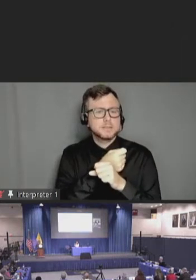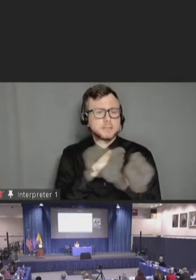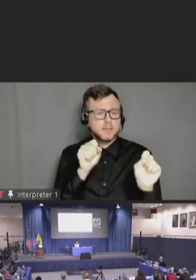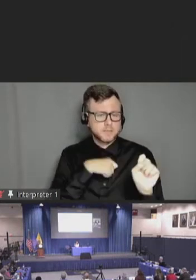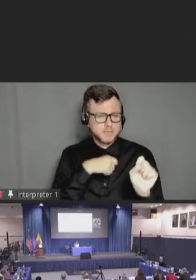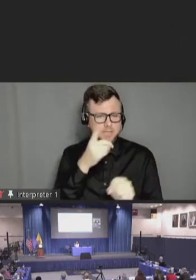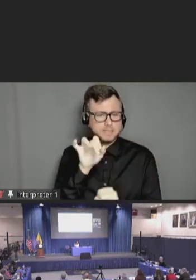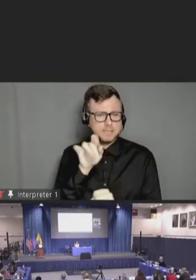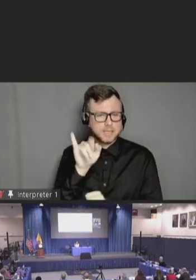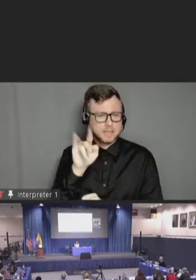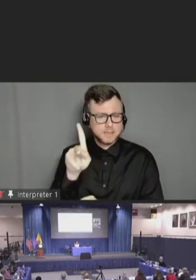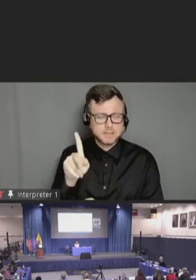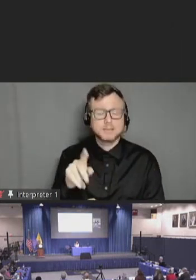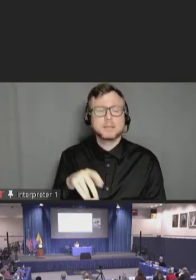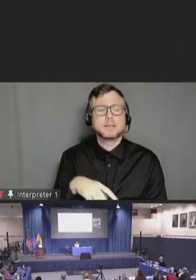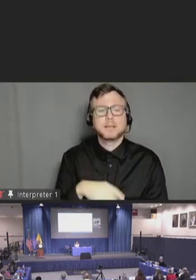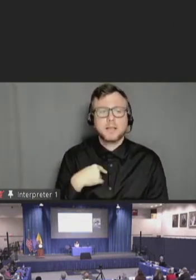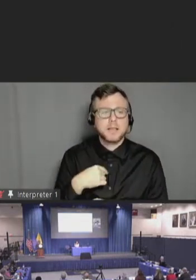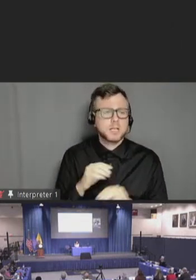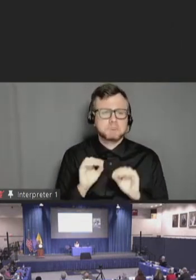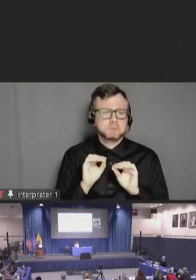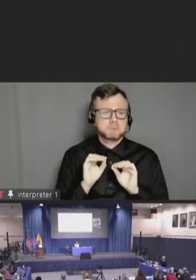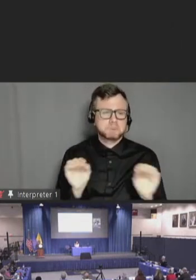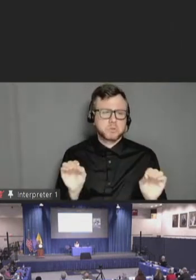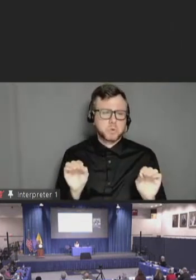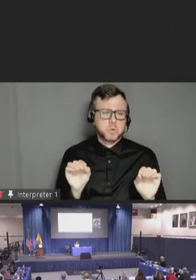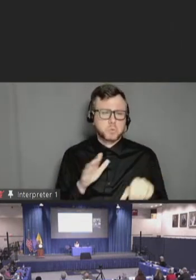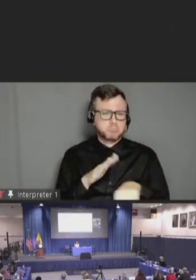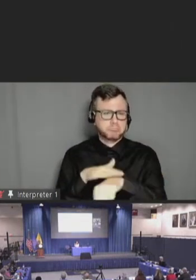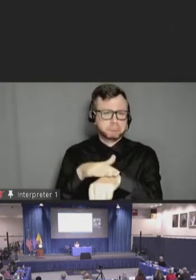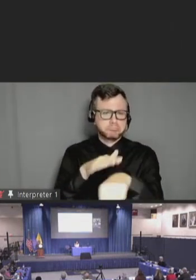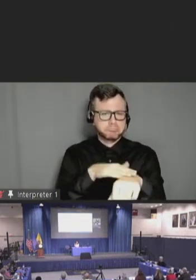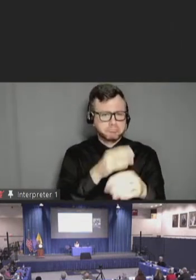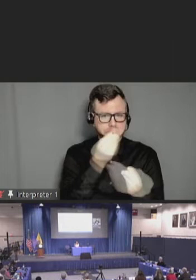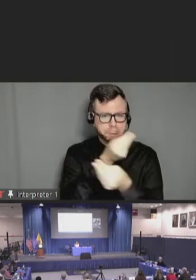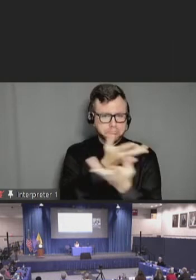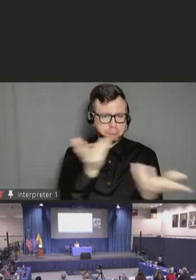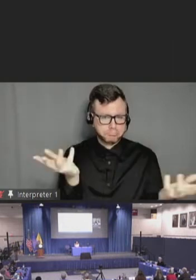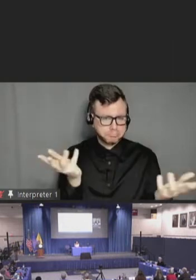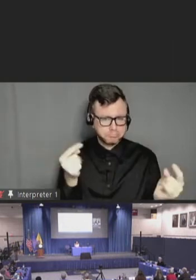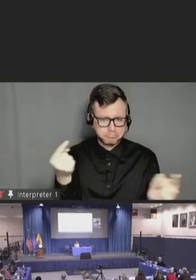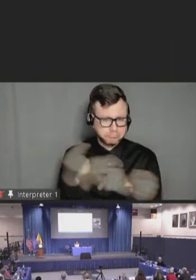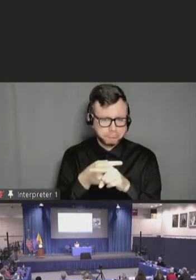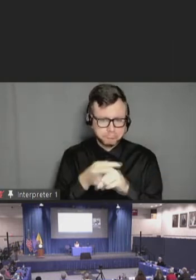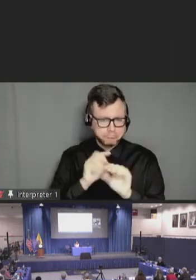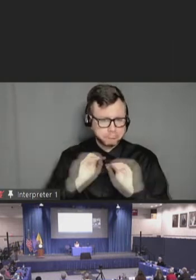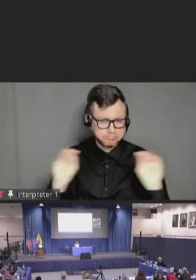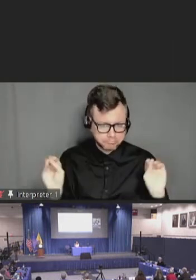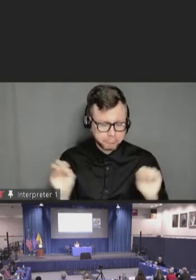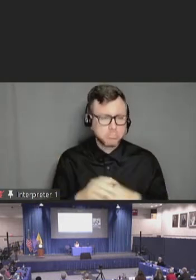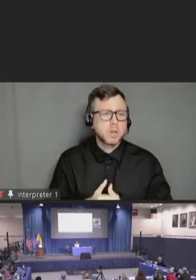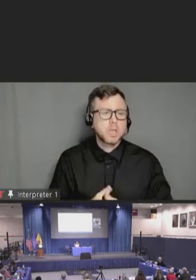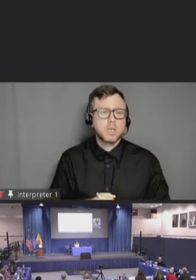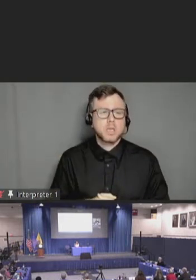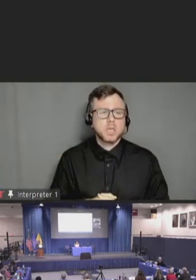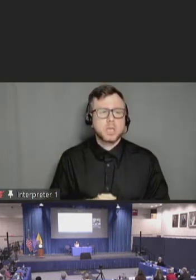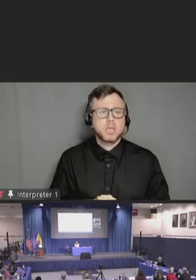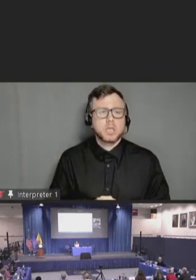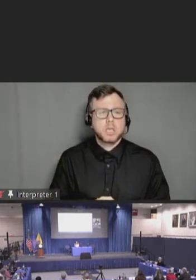I have no disclosure -- disclosures or conflicts of interest. Next slide, please.